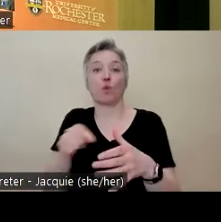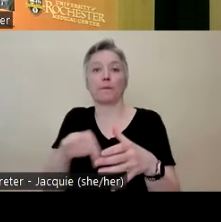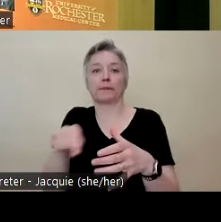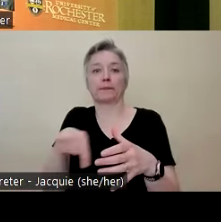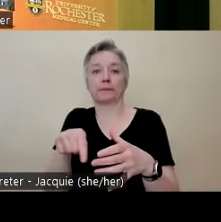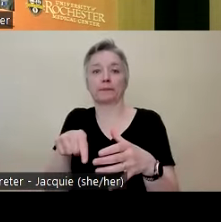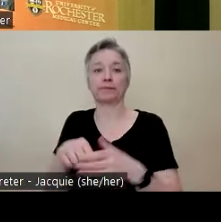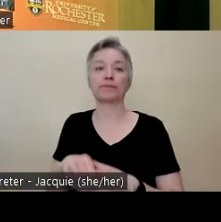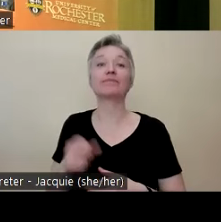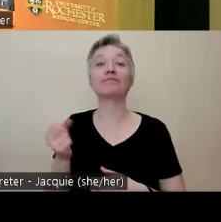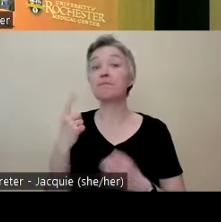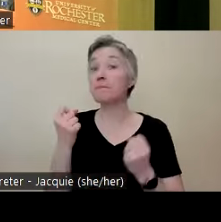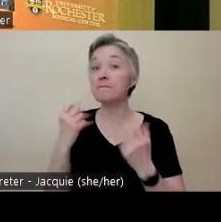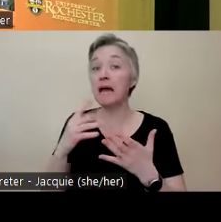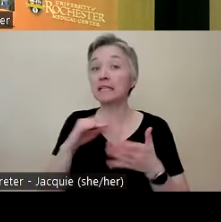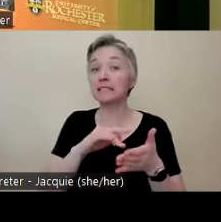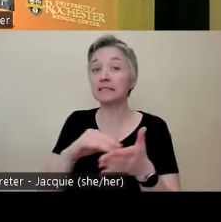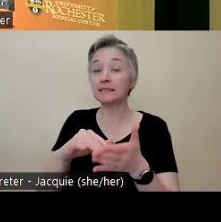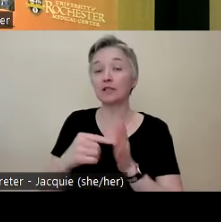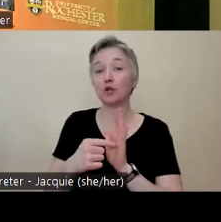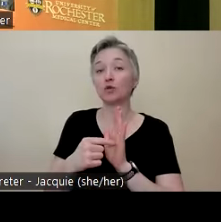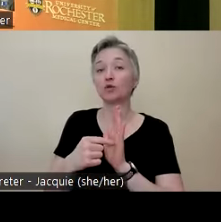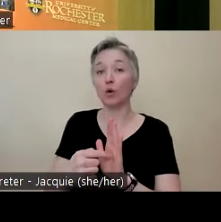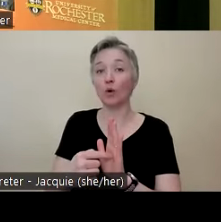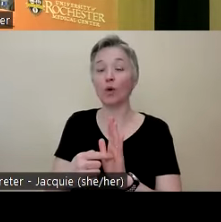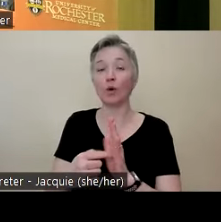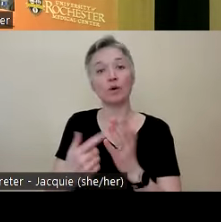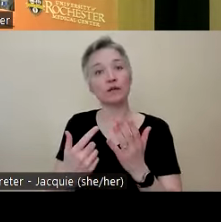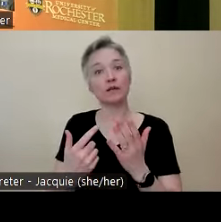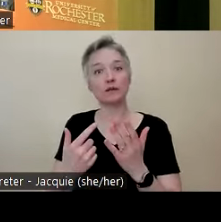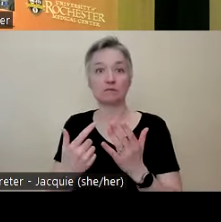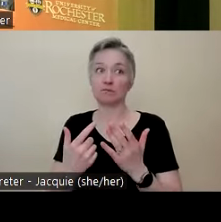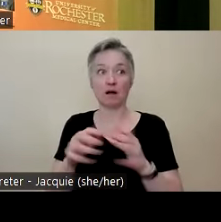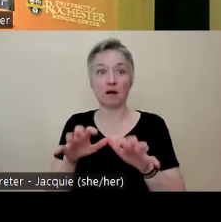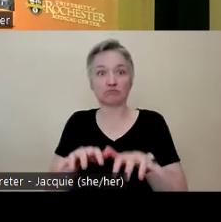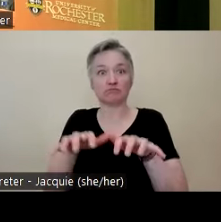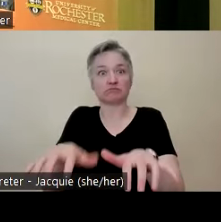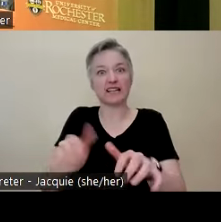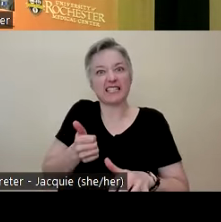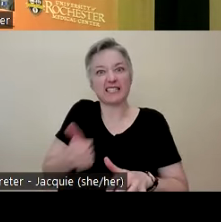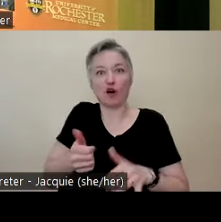numerous Studies have demonstrated substantial and prevalent self-regulatory difficulties in office